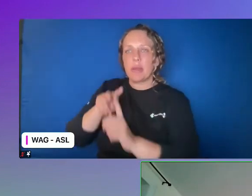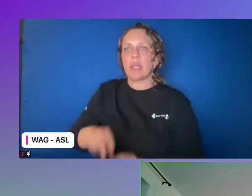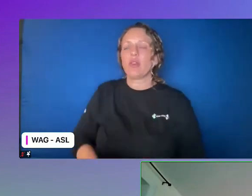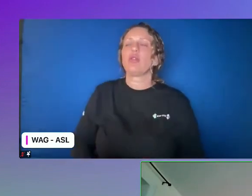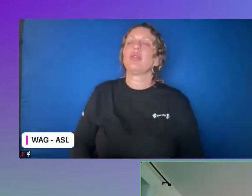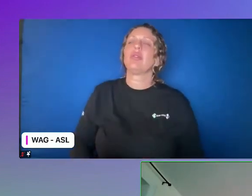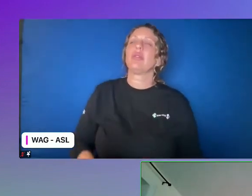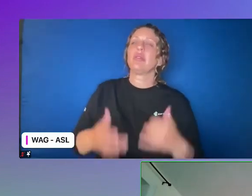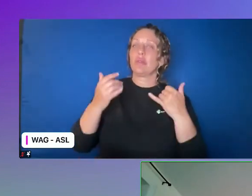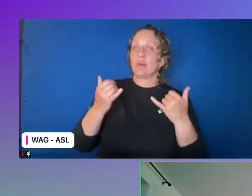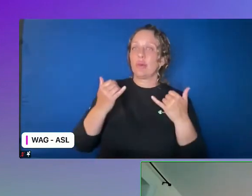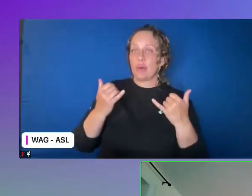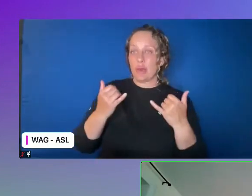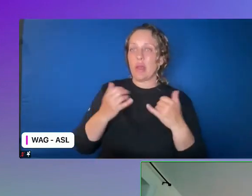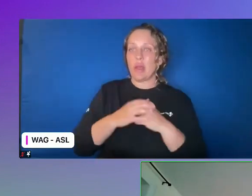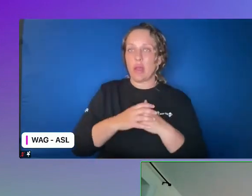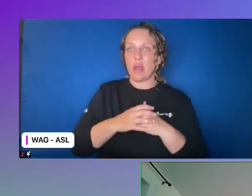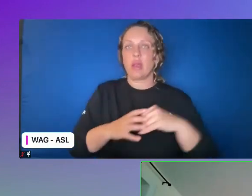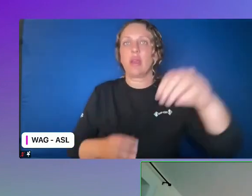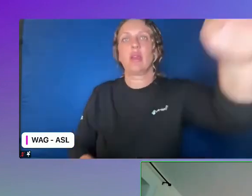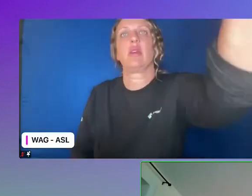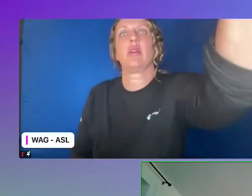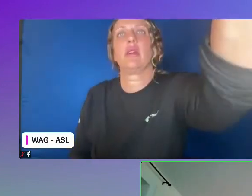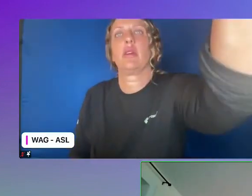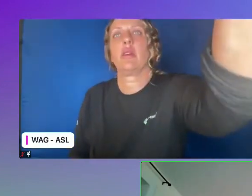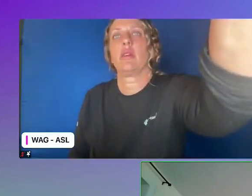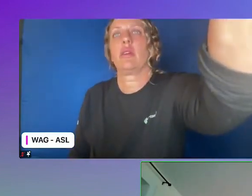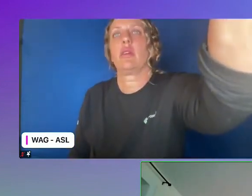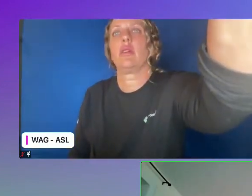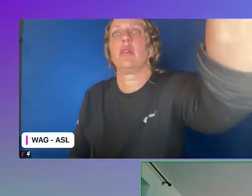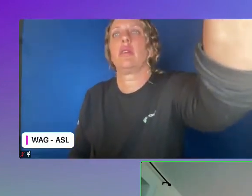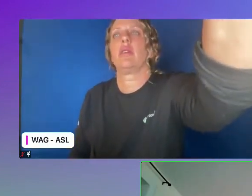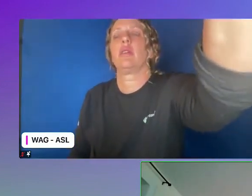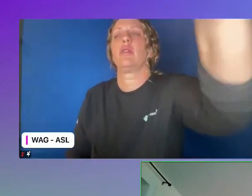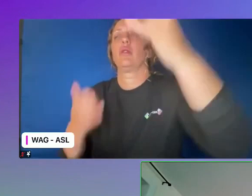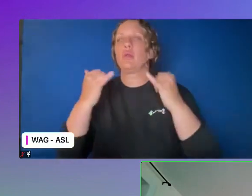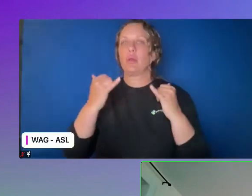Today at this session I'm joined by Harris.